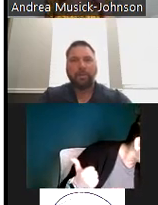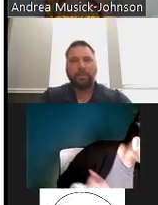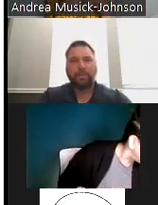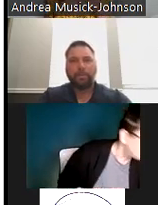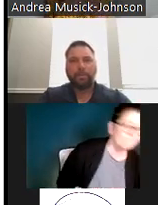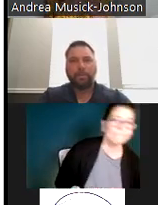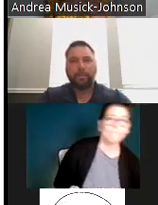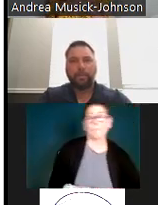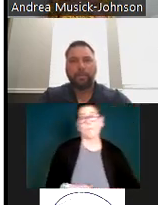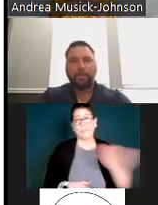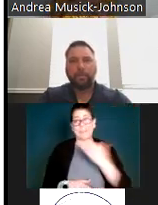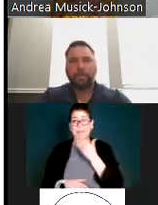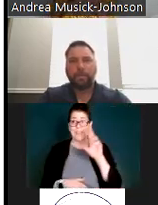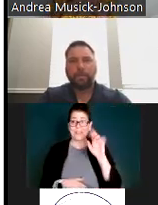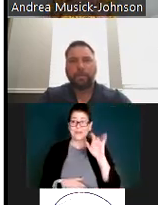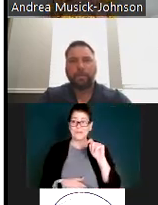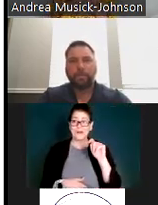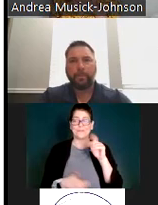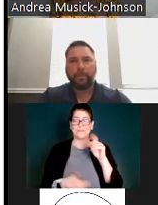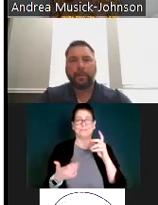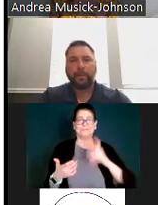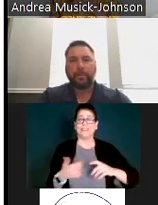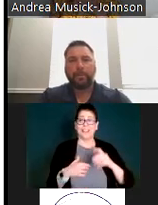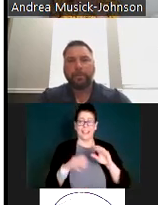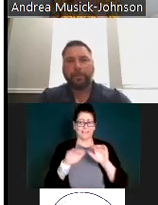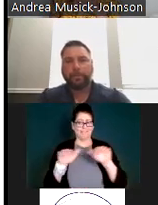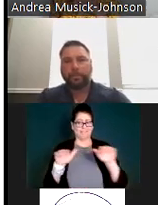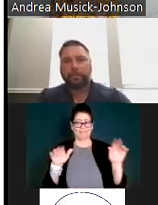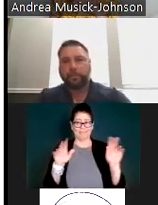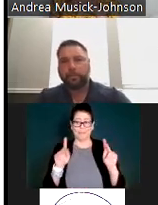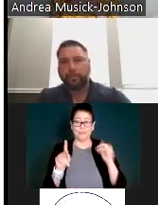sure that we'll pop in. And again, just to remind folks, you can type in the chat or you can unmute